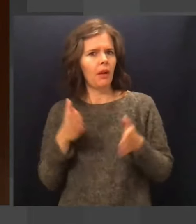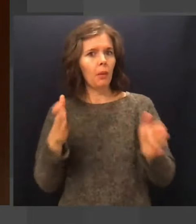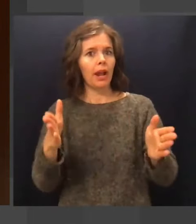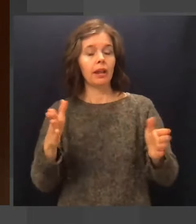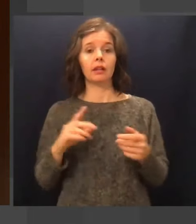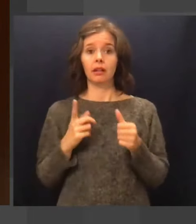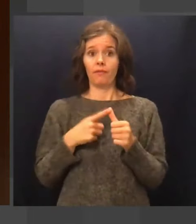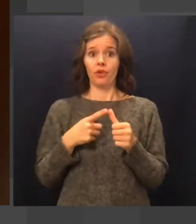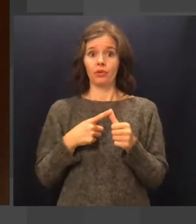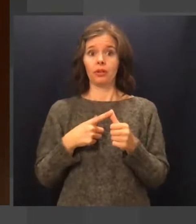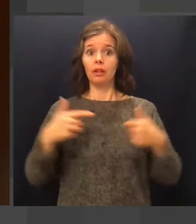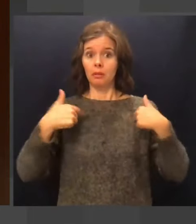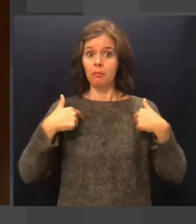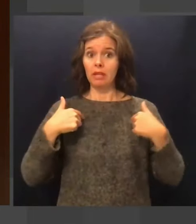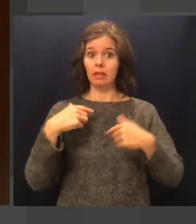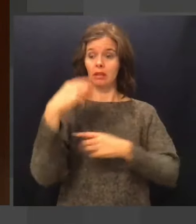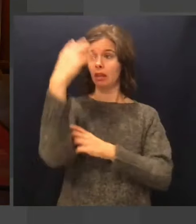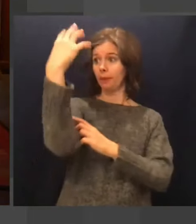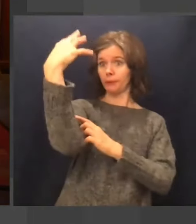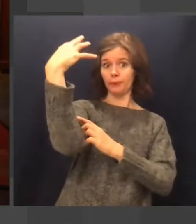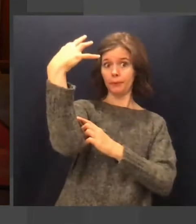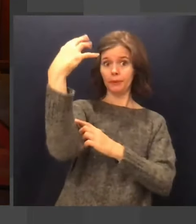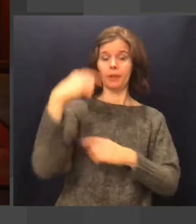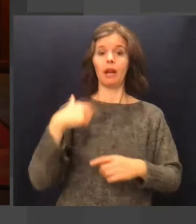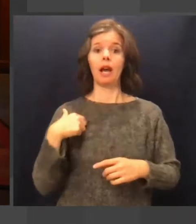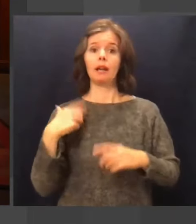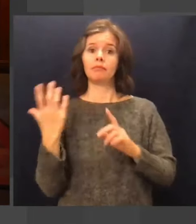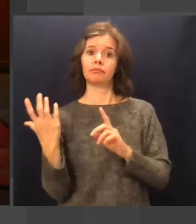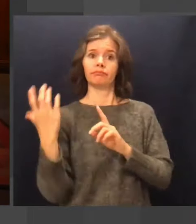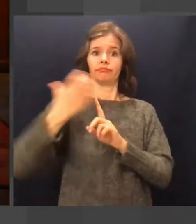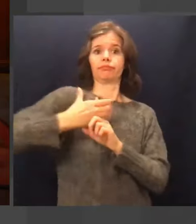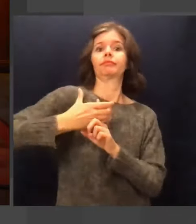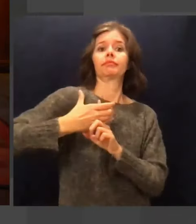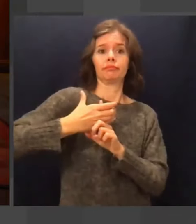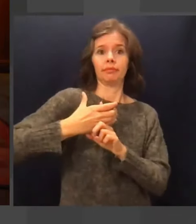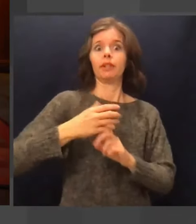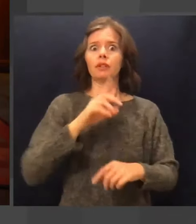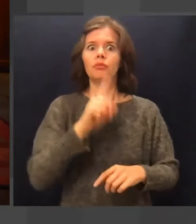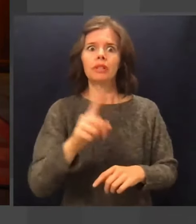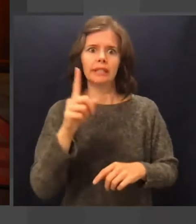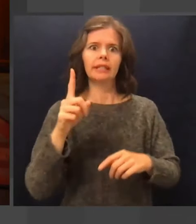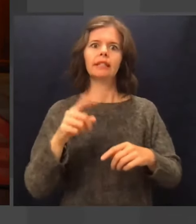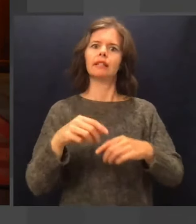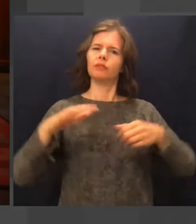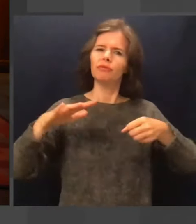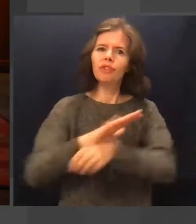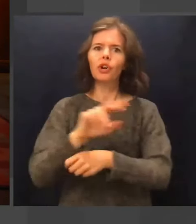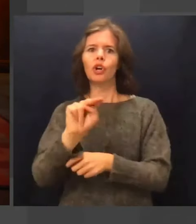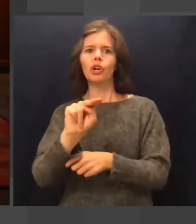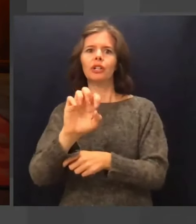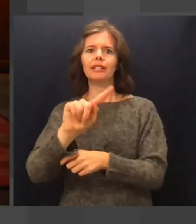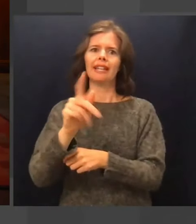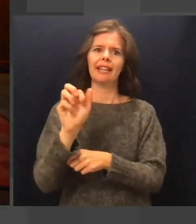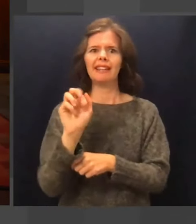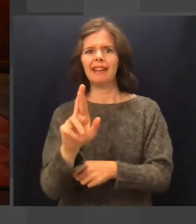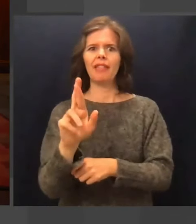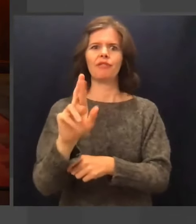ANOTHER THING IS IN THAT VIDEO I